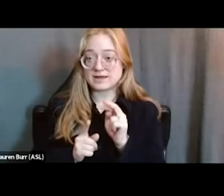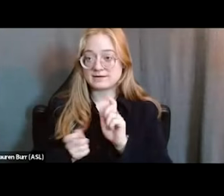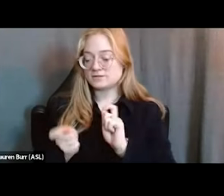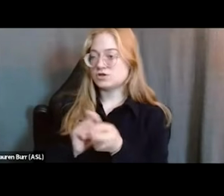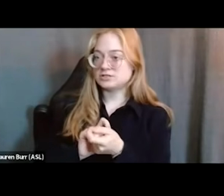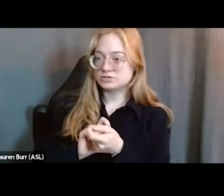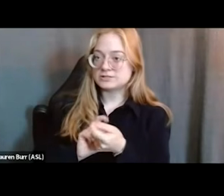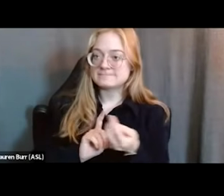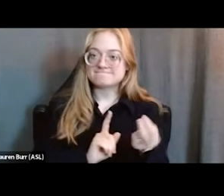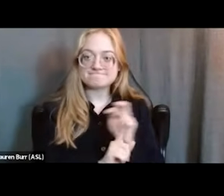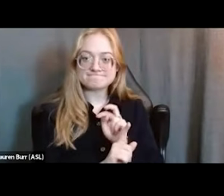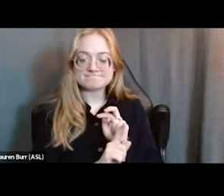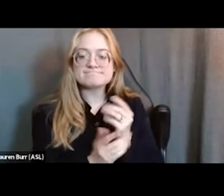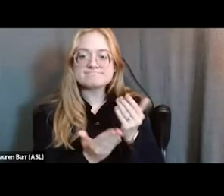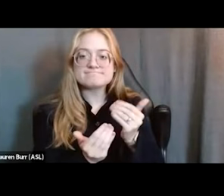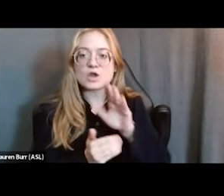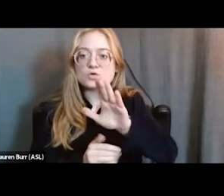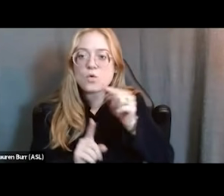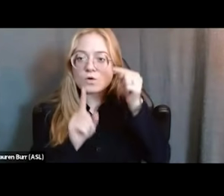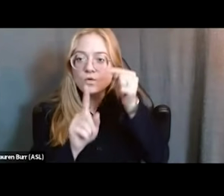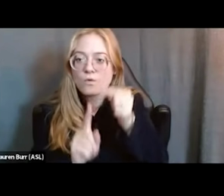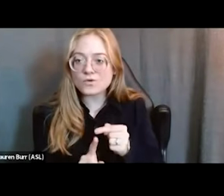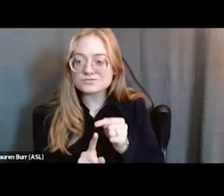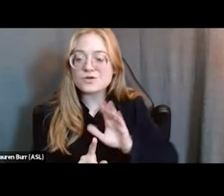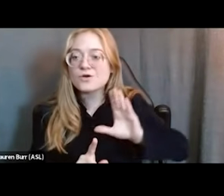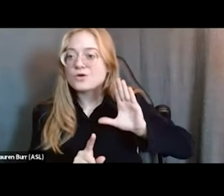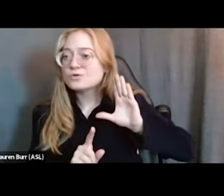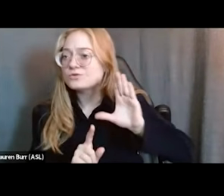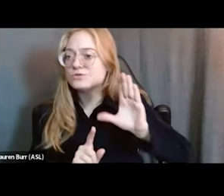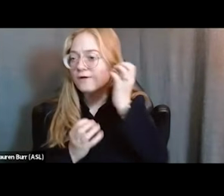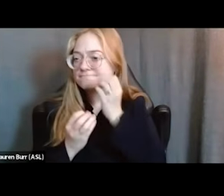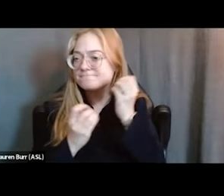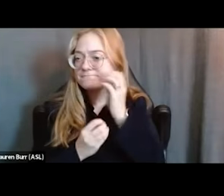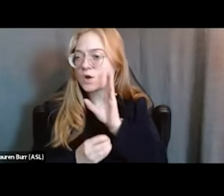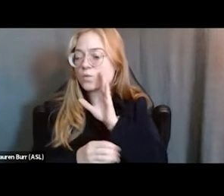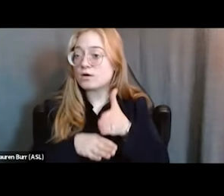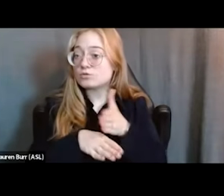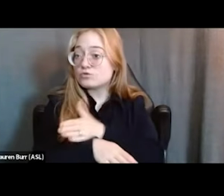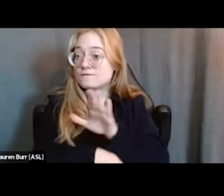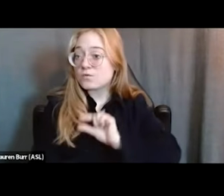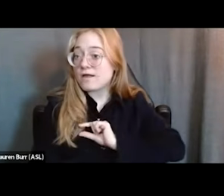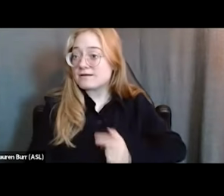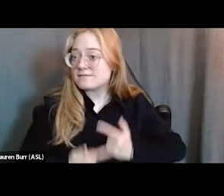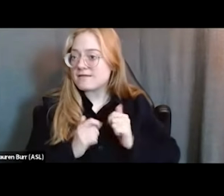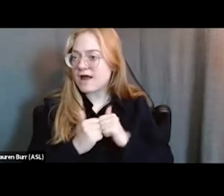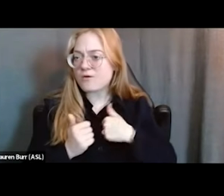"Tell me what are your goals? What are the things that really improve your quality of life?" And how do I try to come up with the care plan,